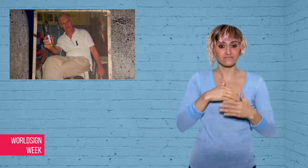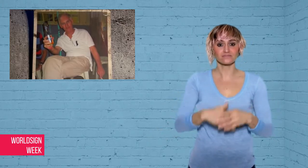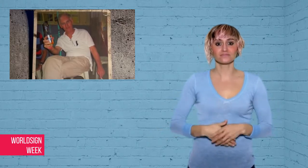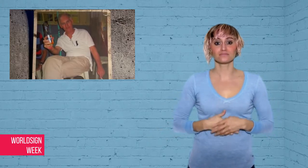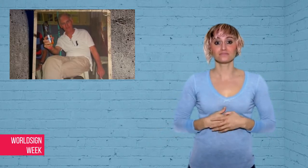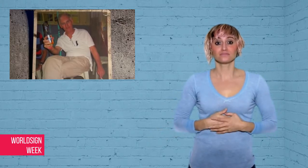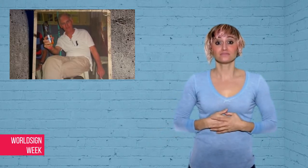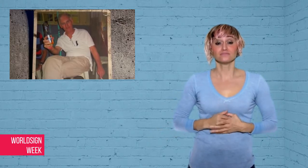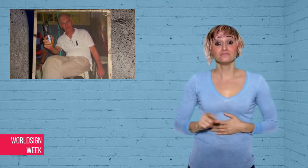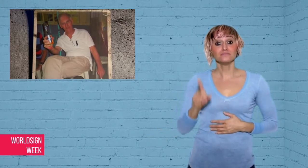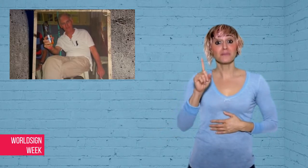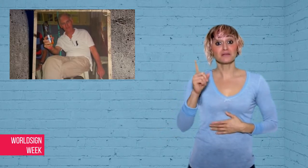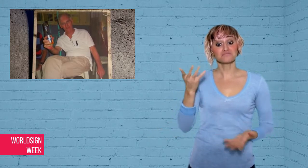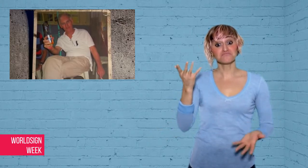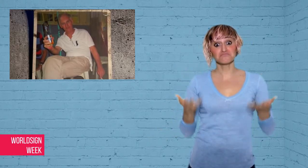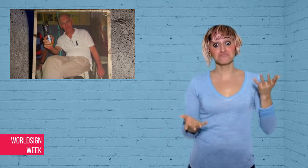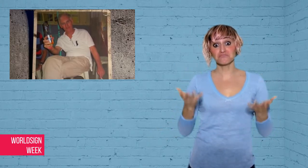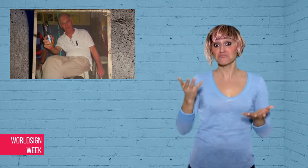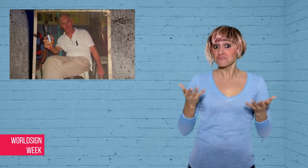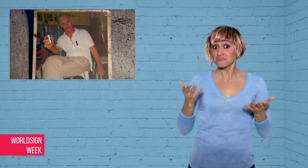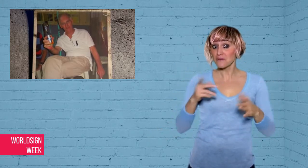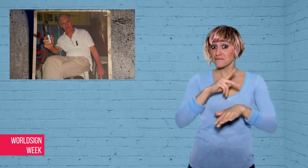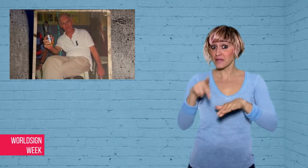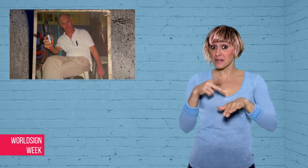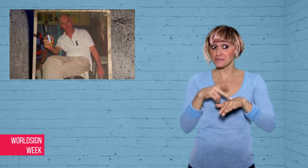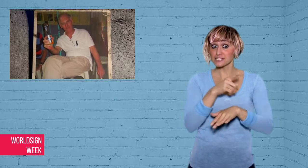for his crimes.